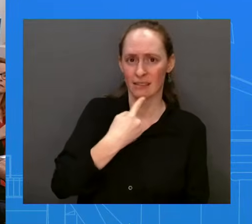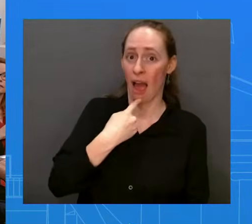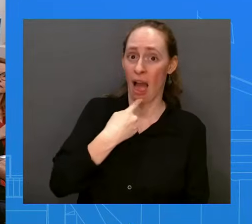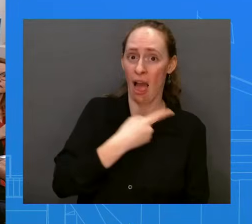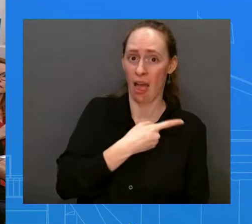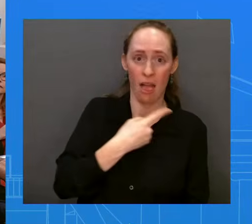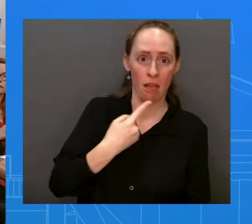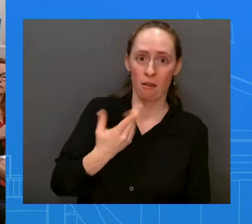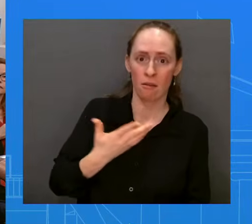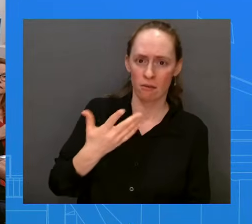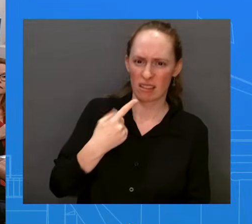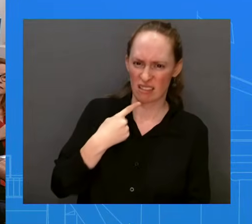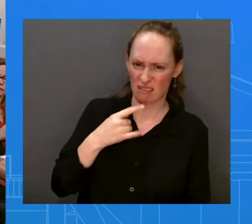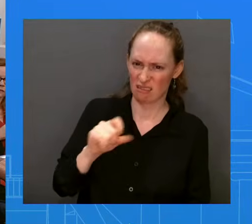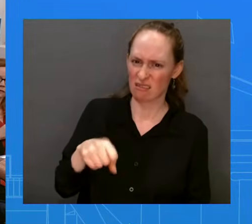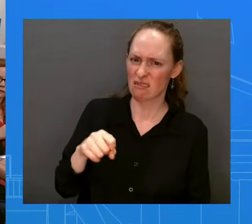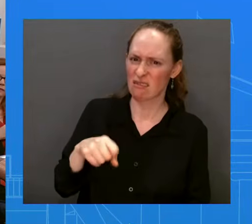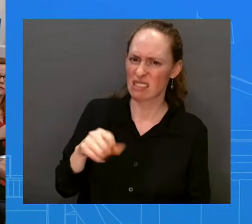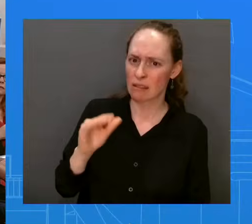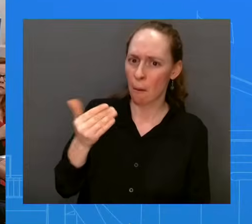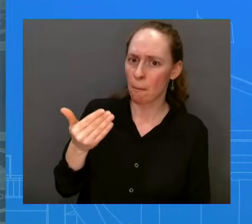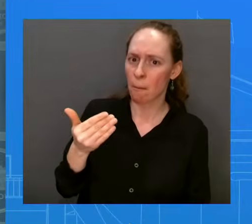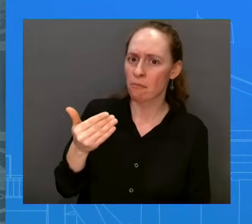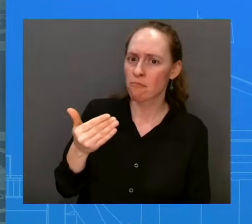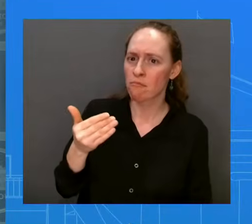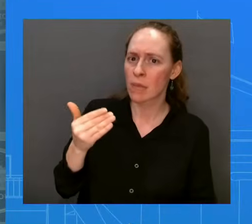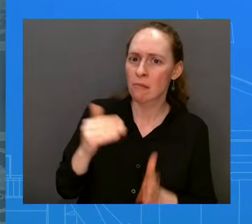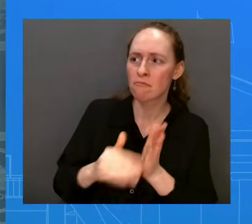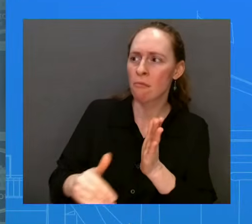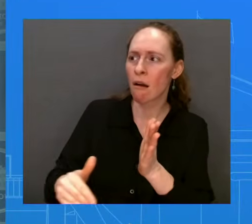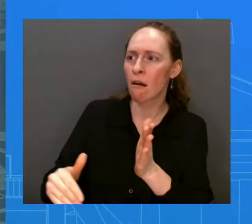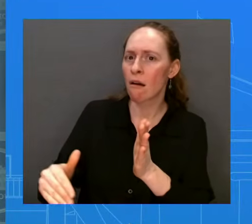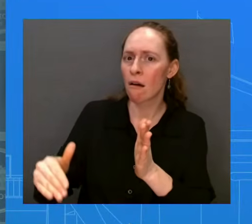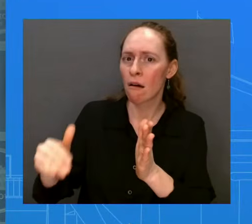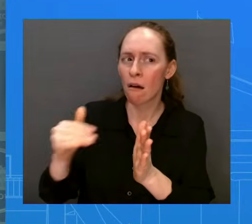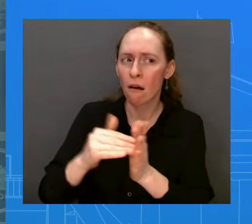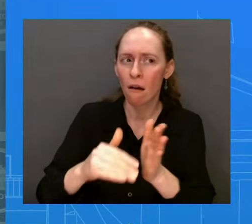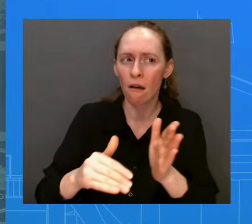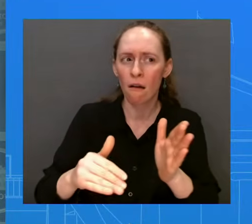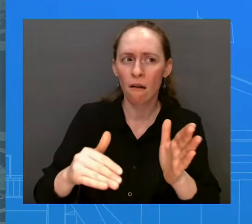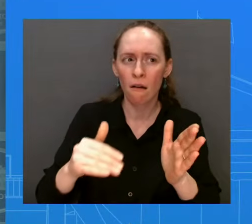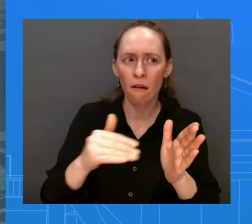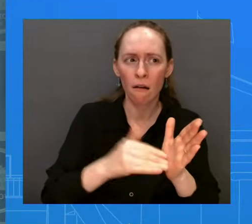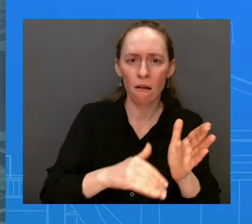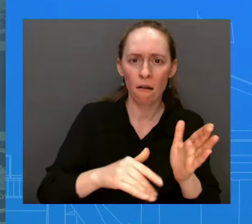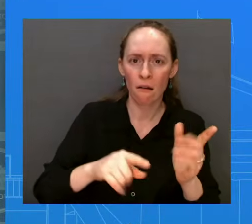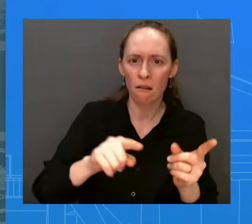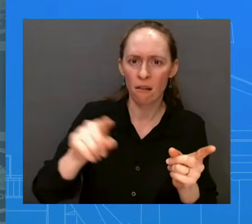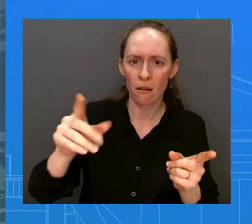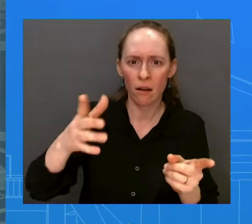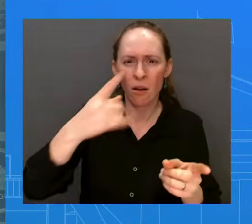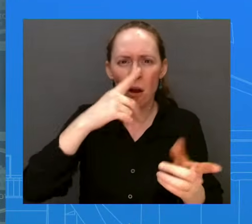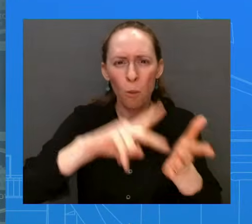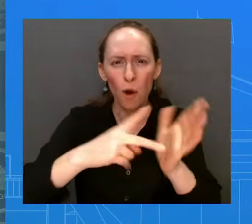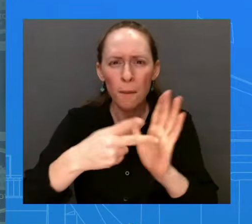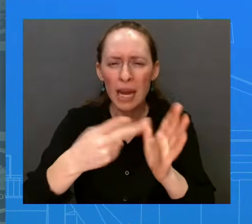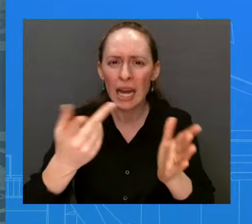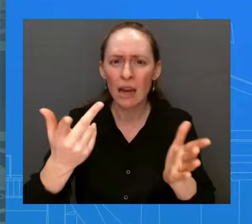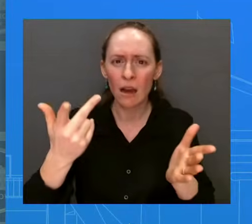what sort of pattern the White House has seen? Mr. Kirby: I'm not familiar with the Prime Minister's comments, so I don't know if I -- if I should take a swing at that.